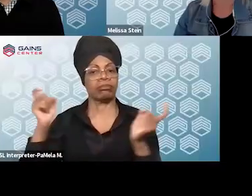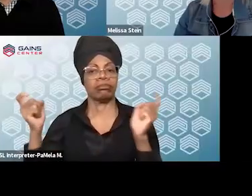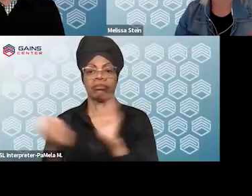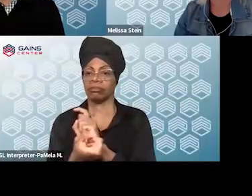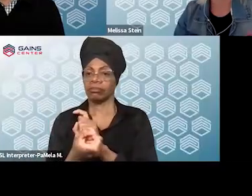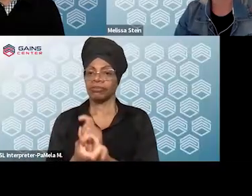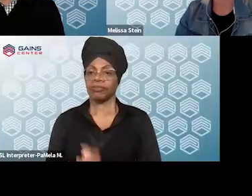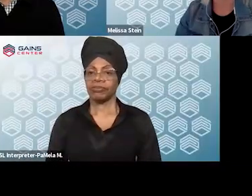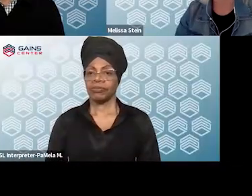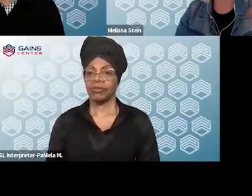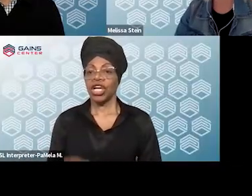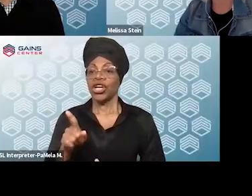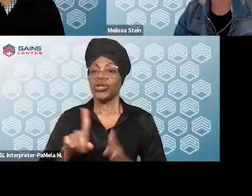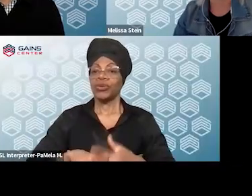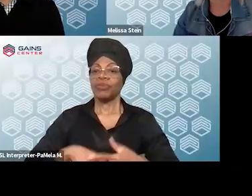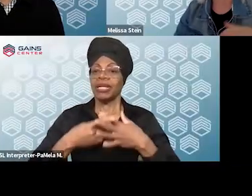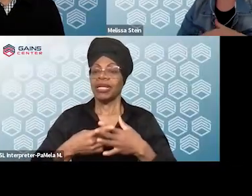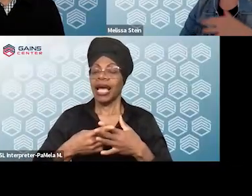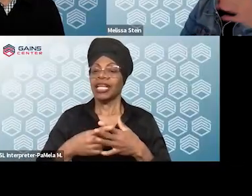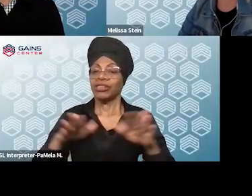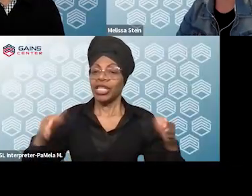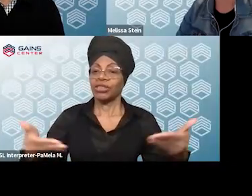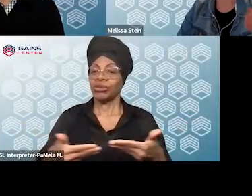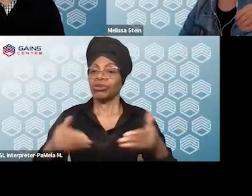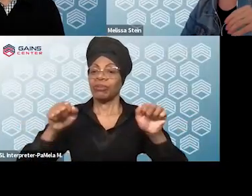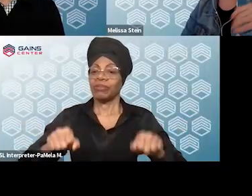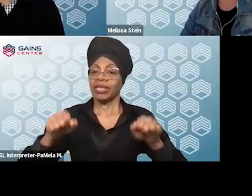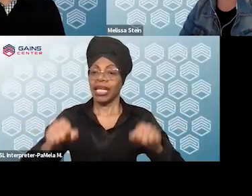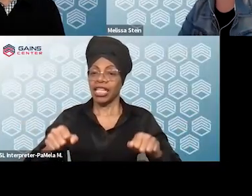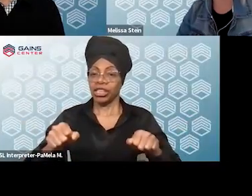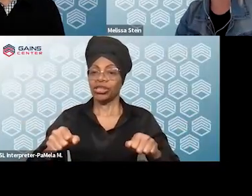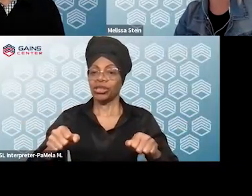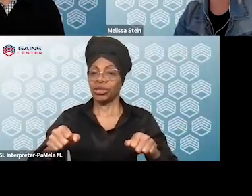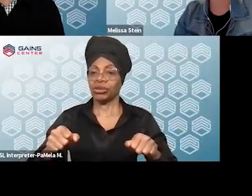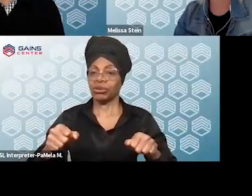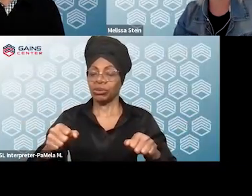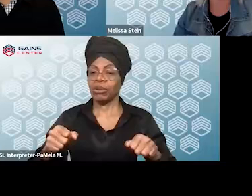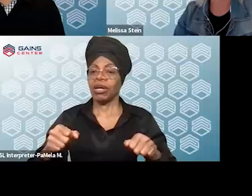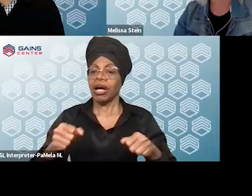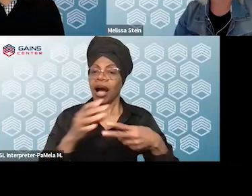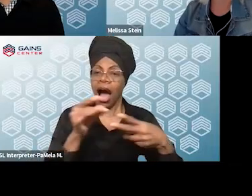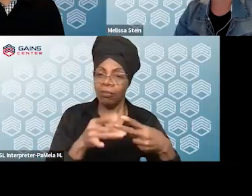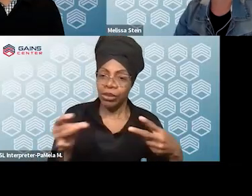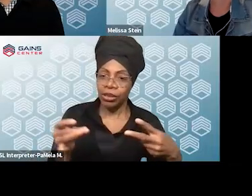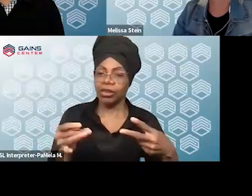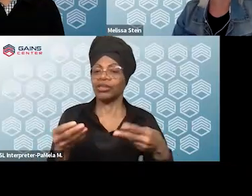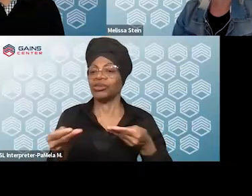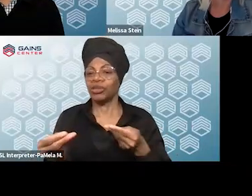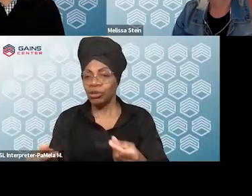And so you started to introduce some potential solutions, some other options for programs to consider.